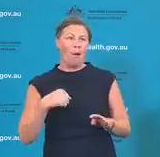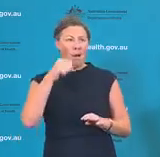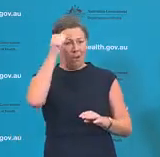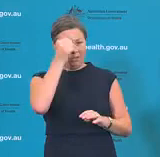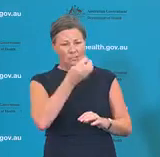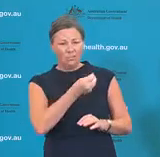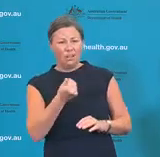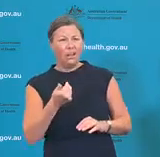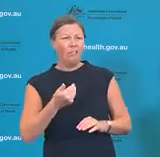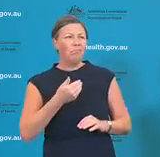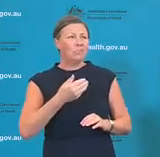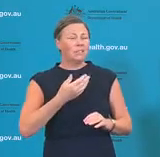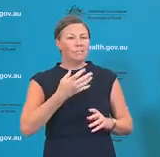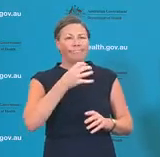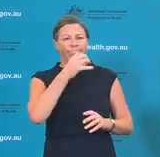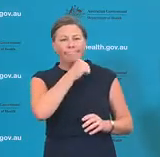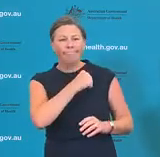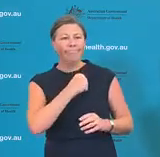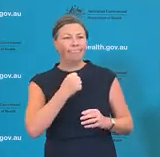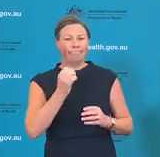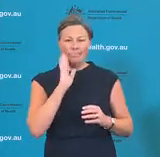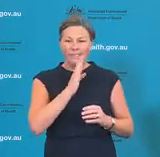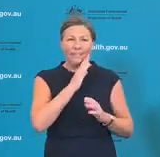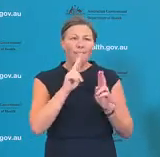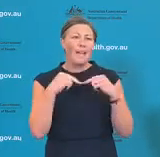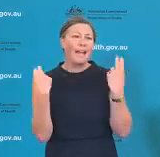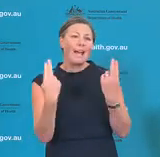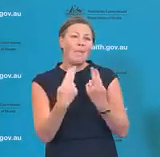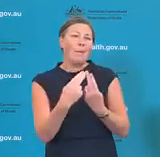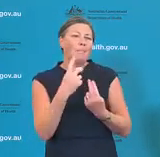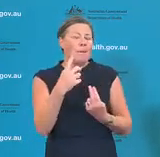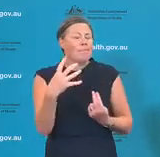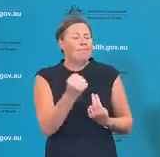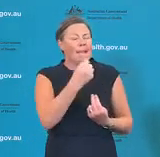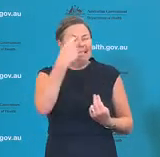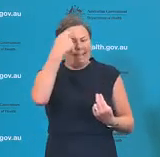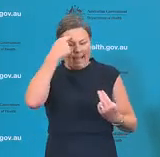there are elderly loved ones, it is important in protecting them from this virus